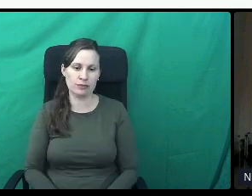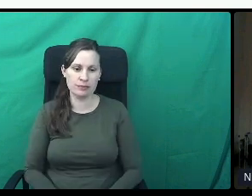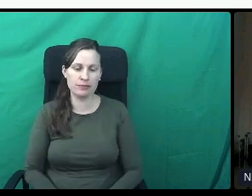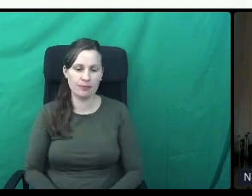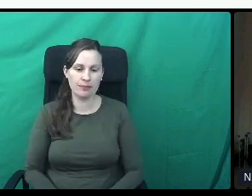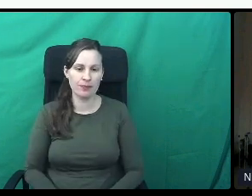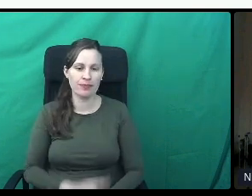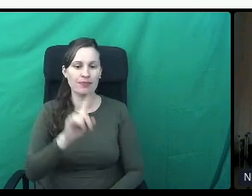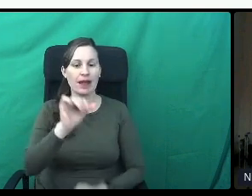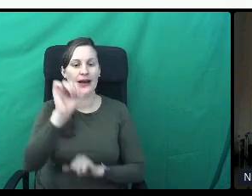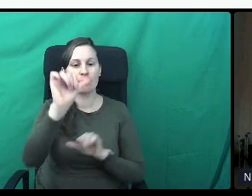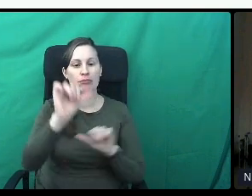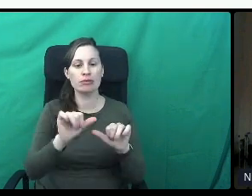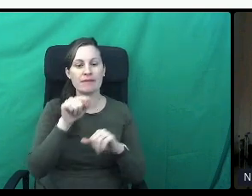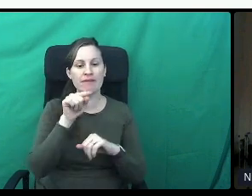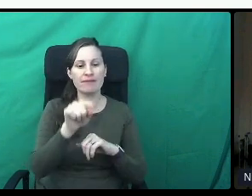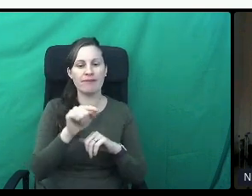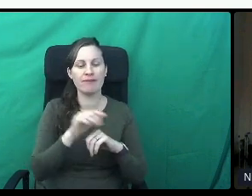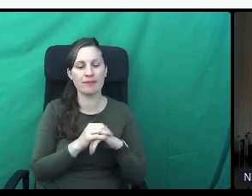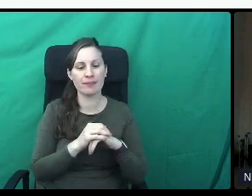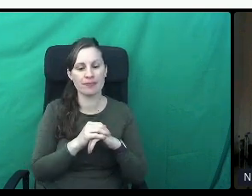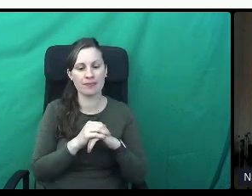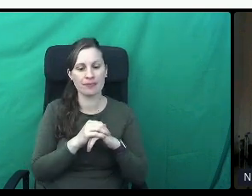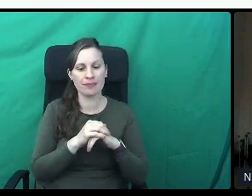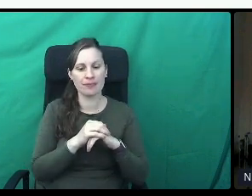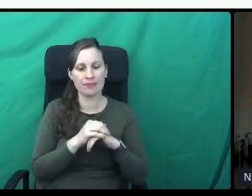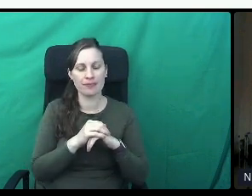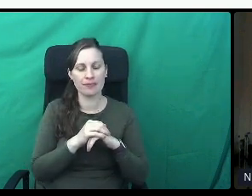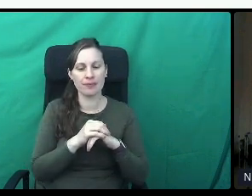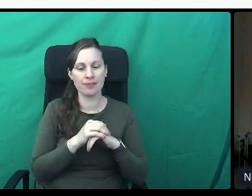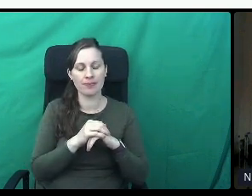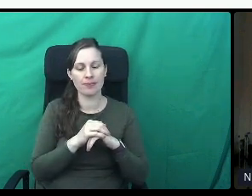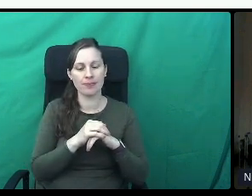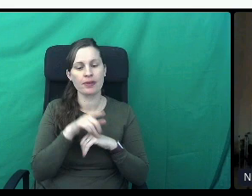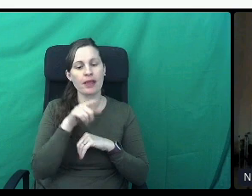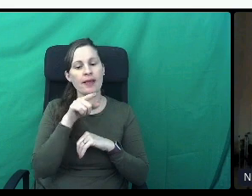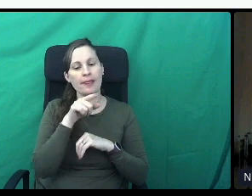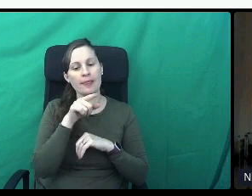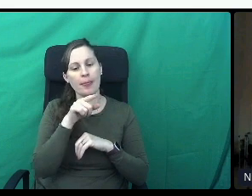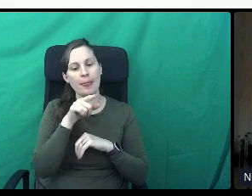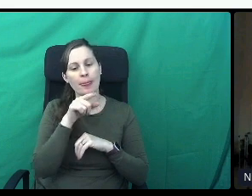Just briefly, this one was from my colleagues